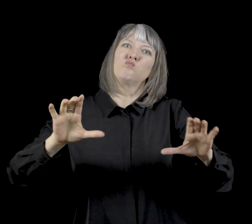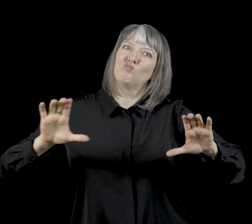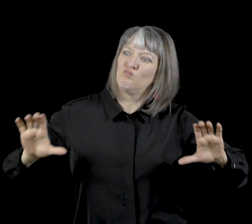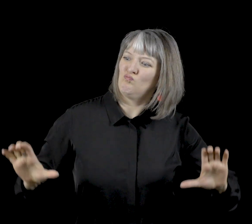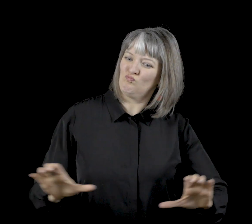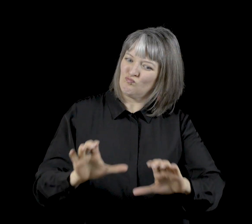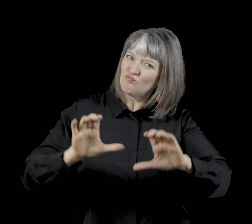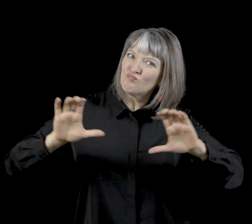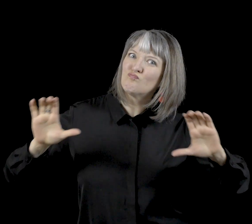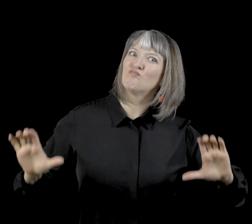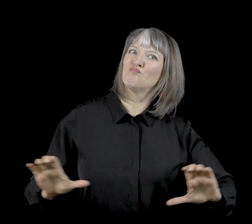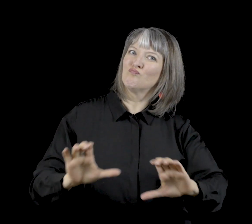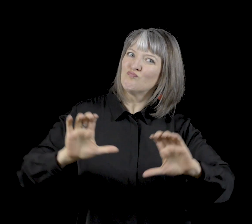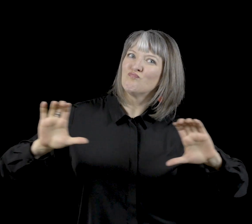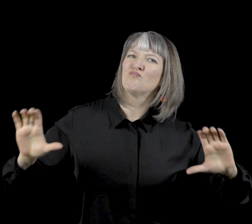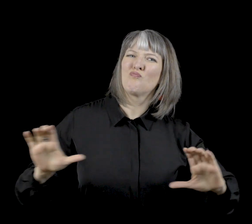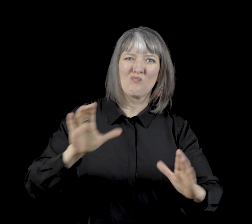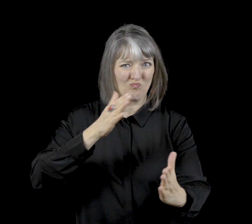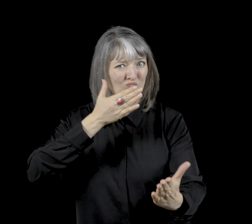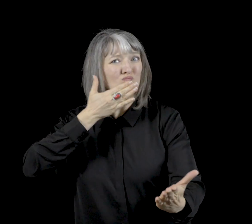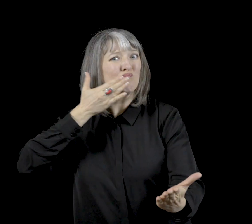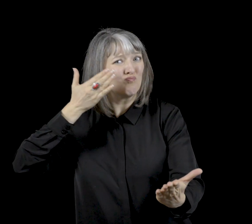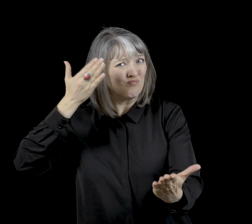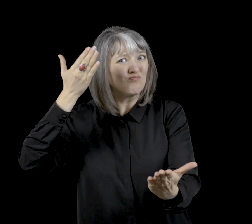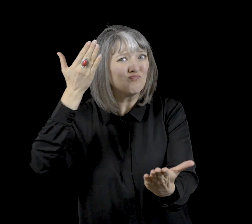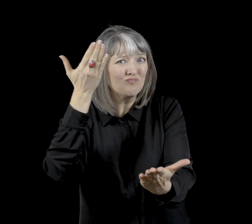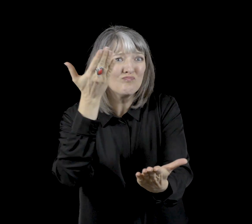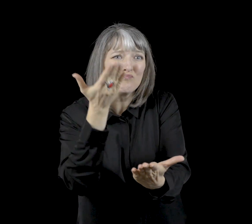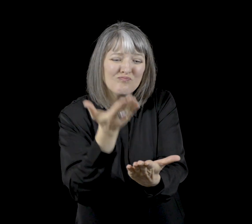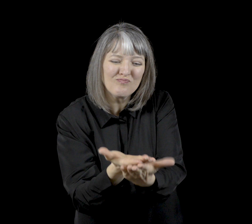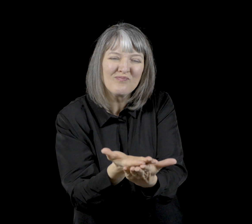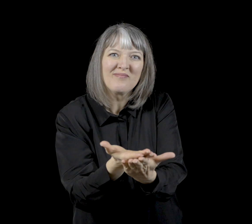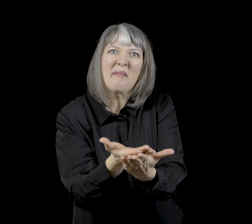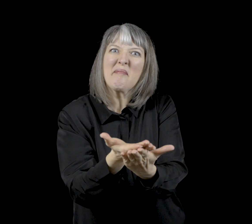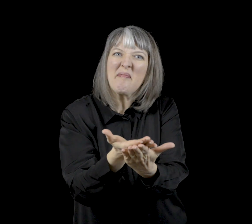ACTION, DOING, EXECUTION GOOD, AMIABLE, FAVORABLE